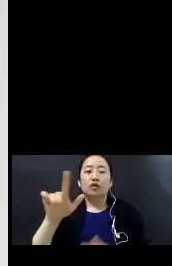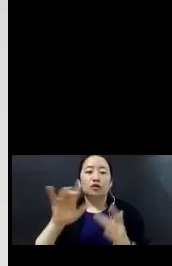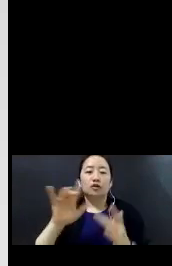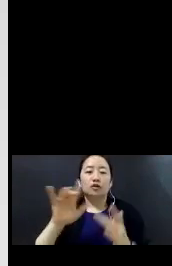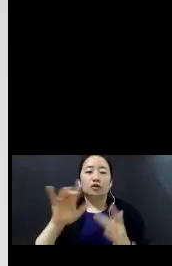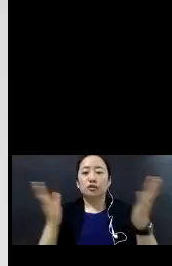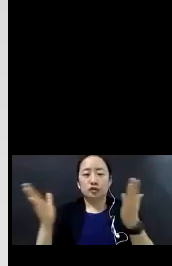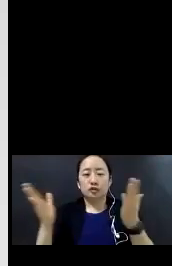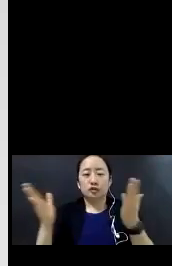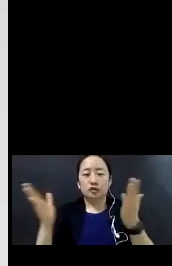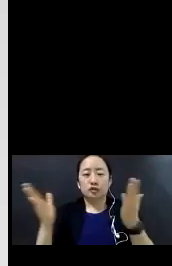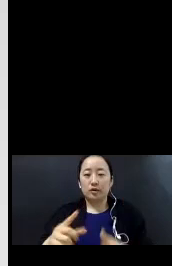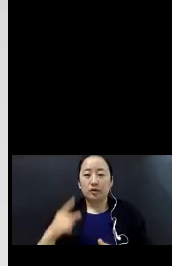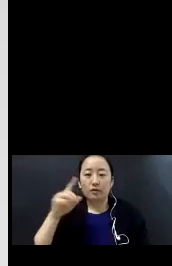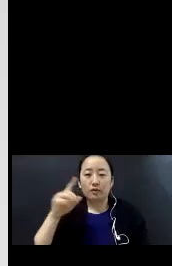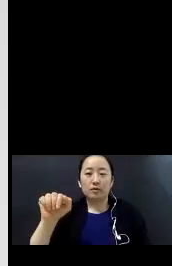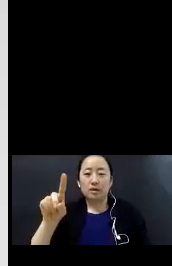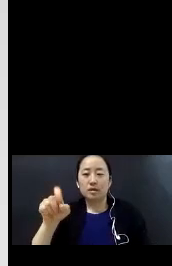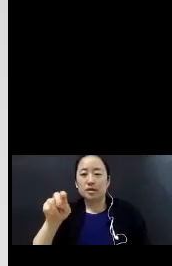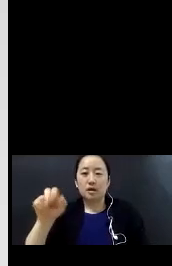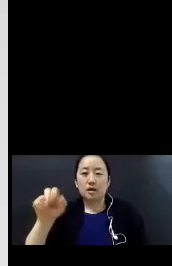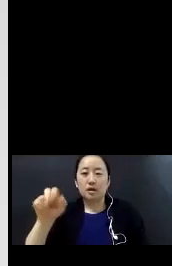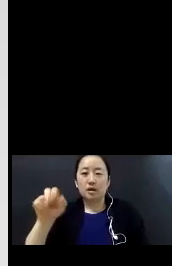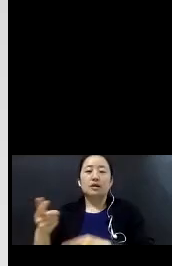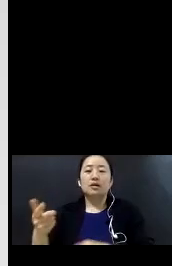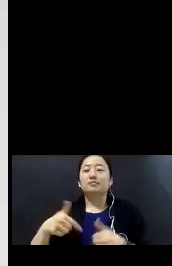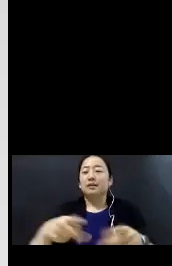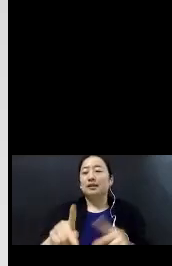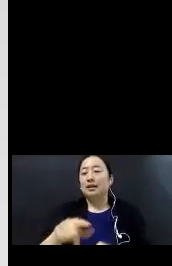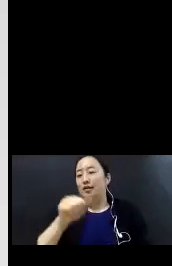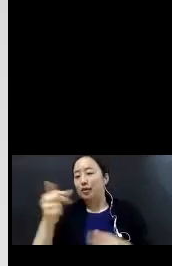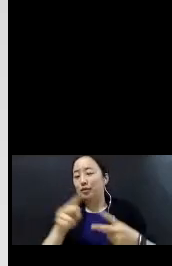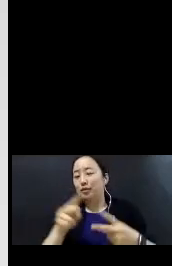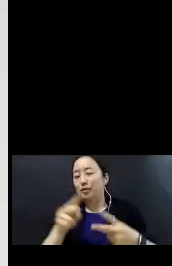I WILL LET KRISTEN AND TABATHA INTRODUCE THEMSELVES.